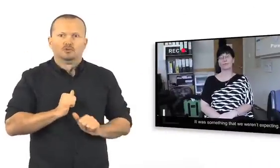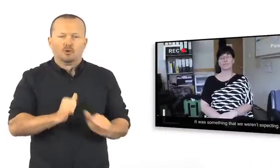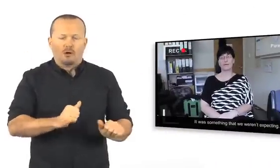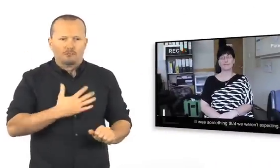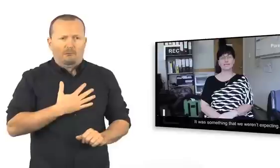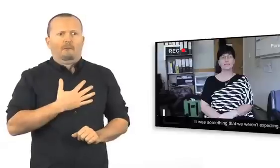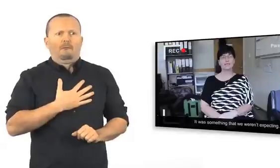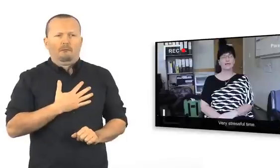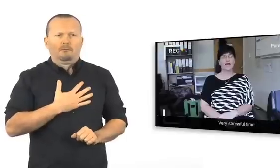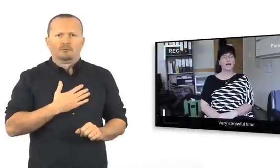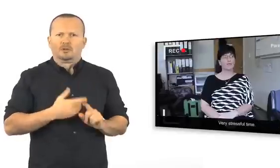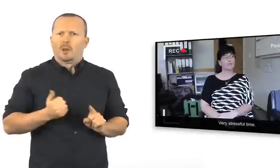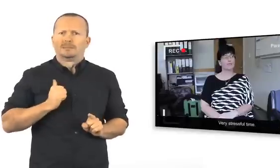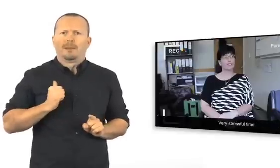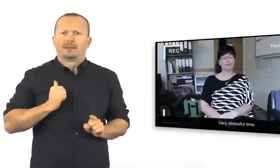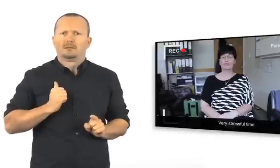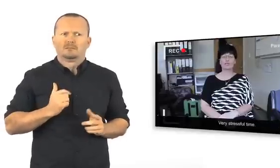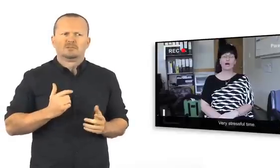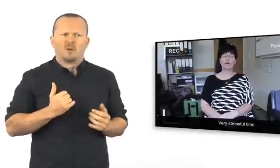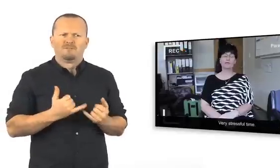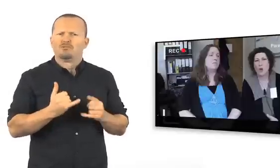we weren’t expecting. Very stressful time.